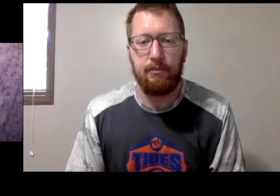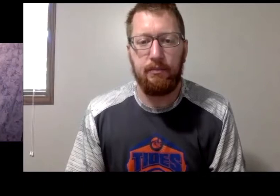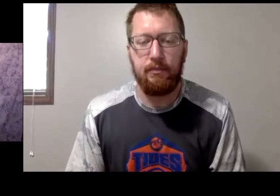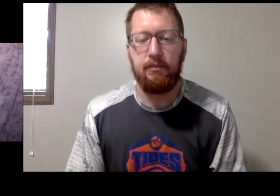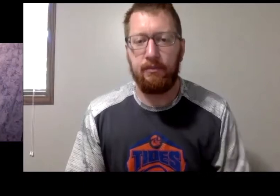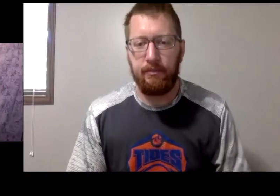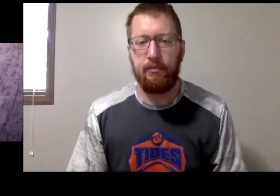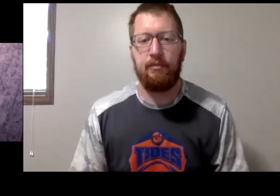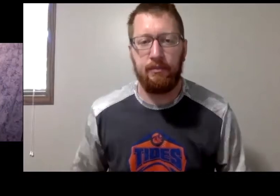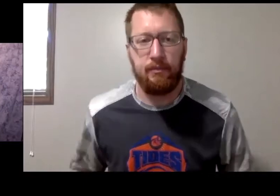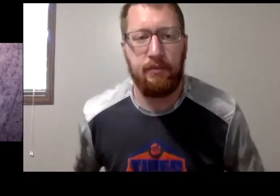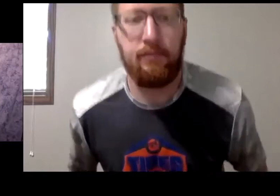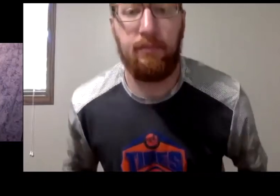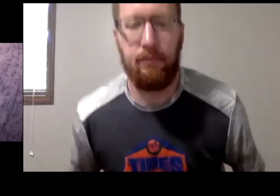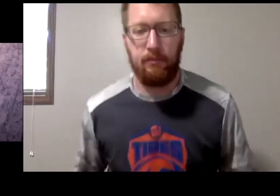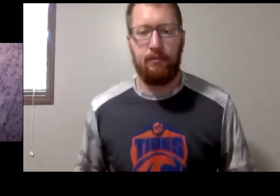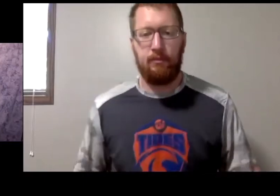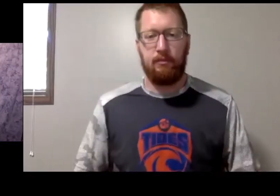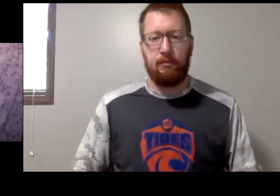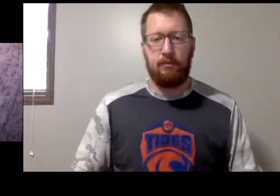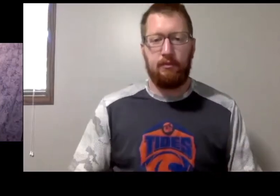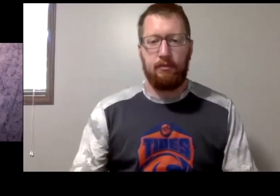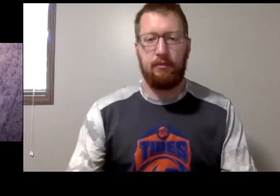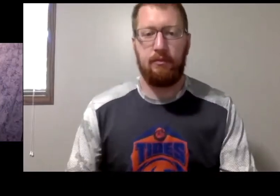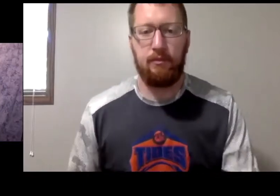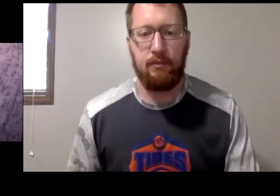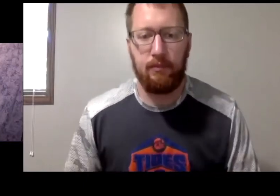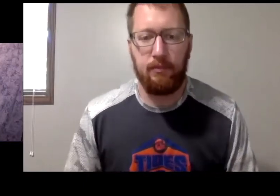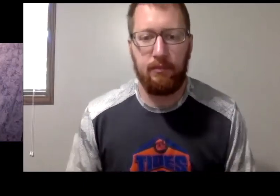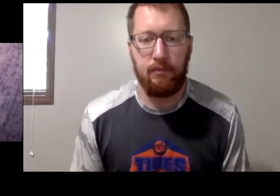That's the one that's set in Korea, in Seoul, South Korea. Is that right?